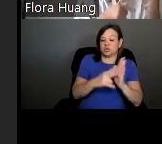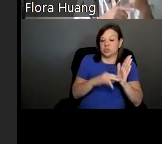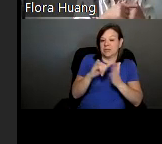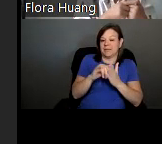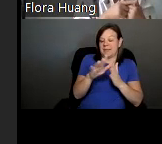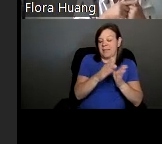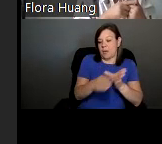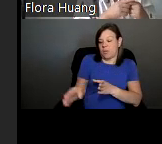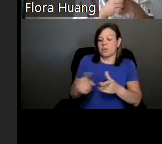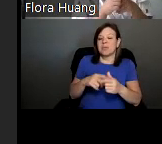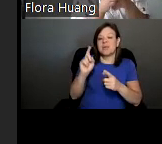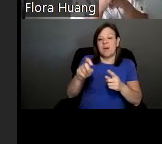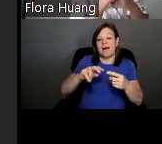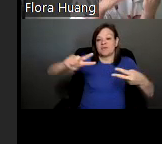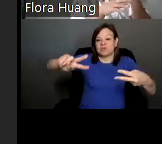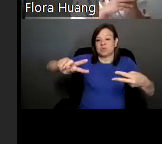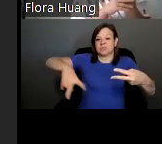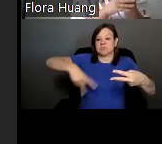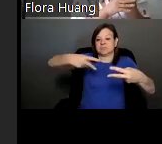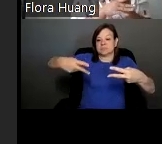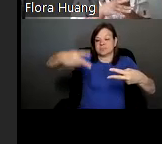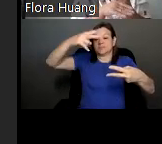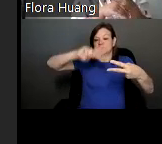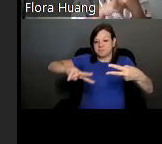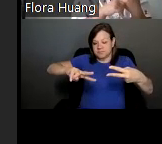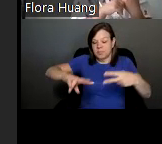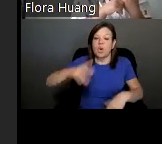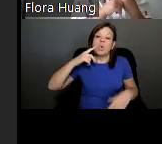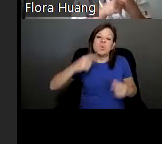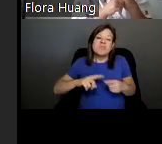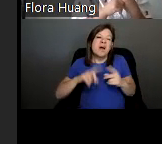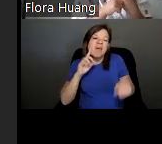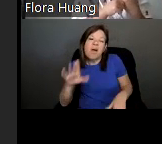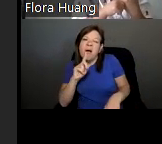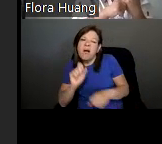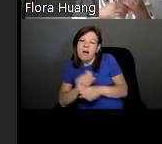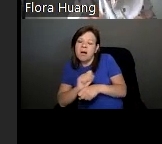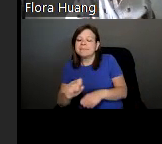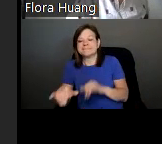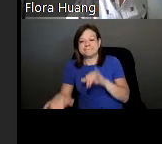you have to have them backwards. We tried testing them and seeing like, is this really true? And it actually is.